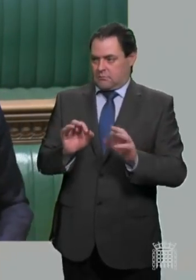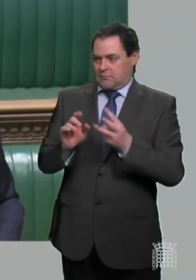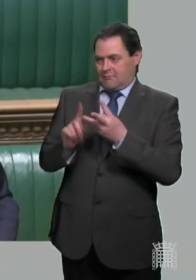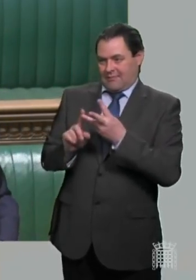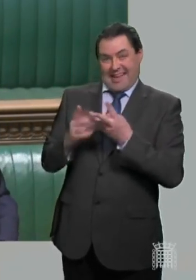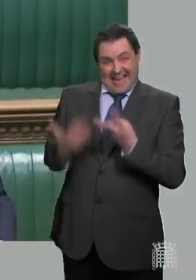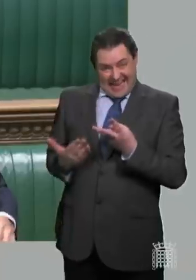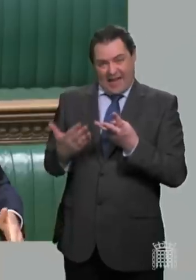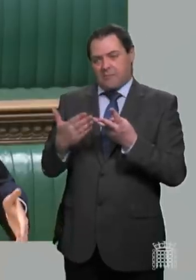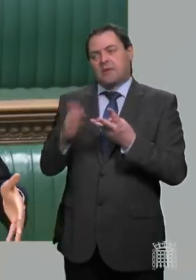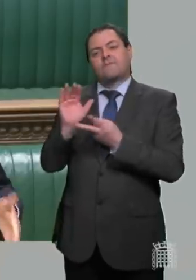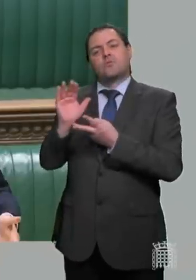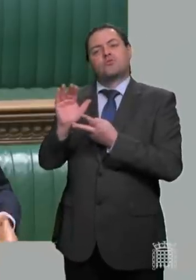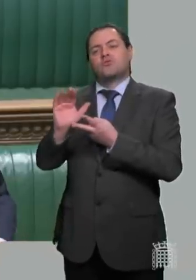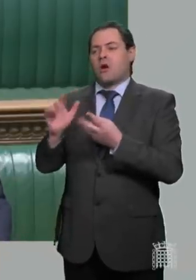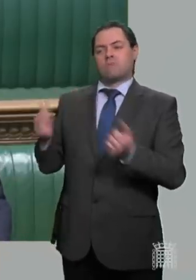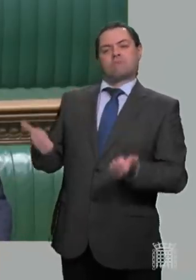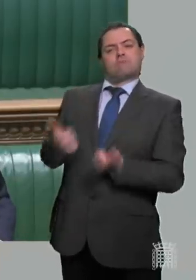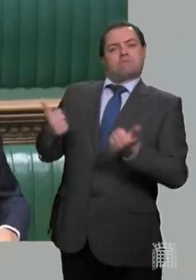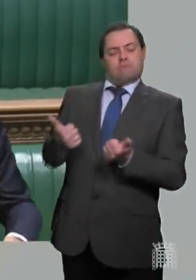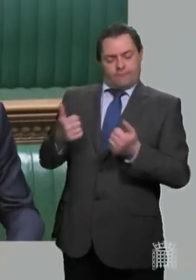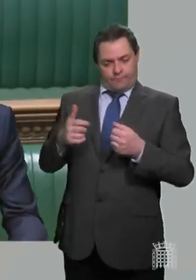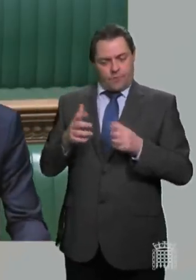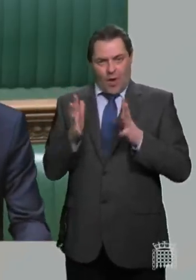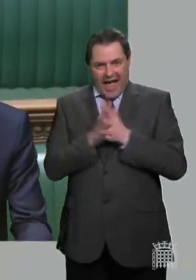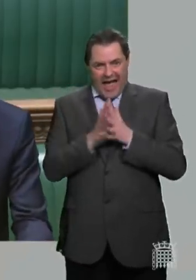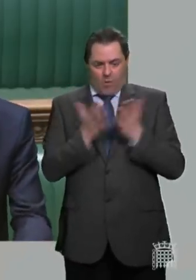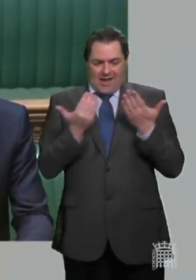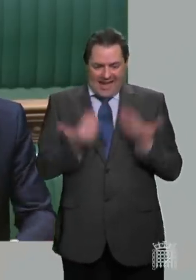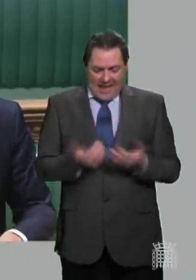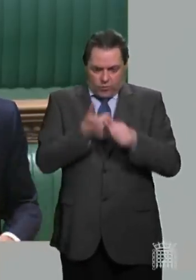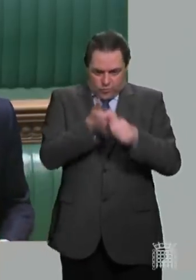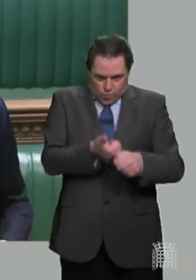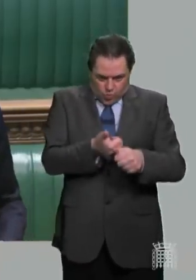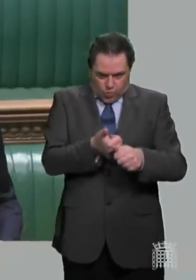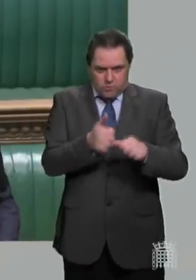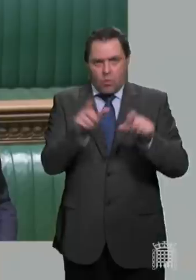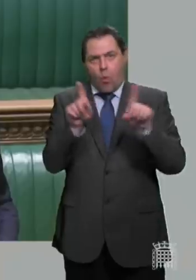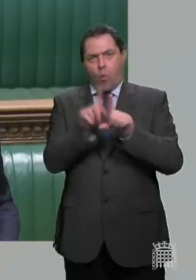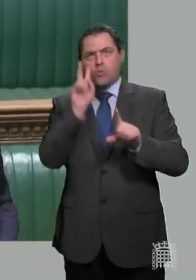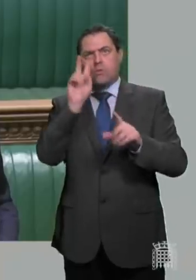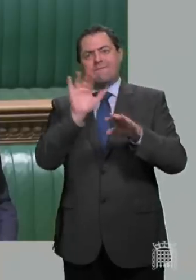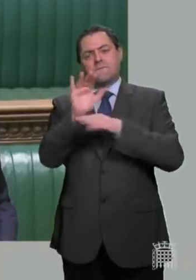providing to the economy right now with the need to begin the work of fixing our public finances.